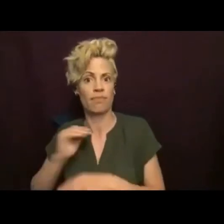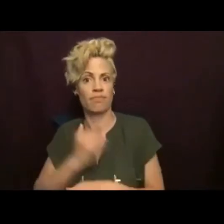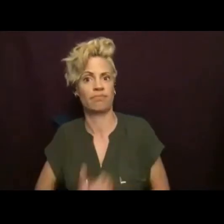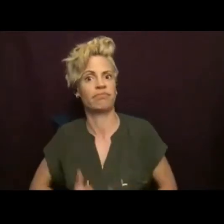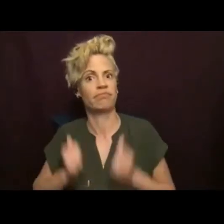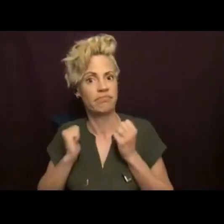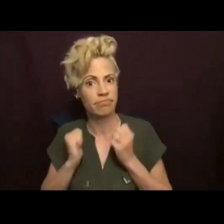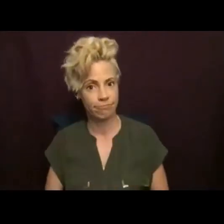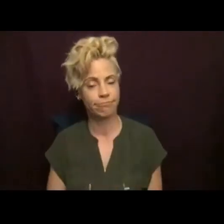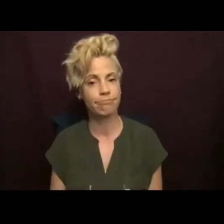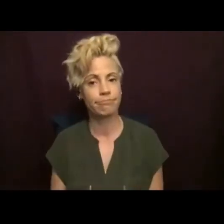Thanks.